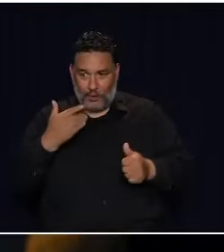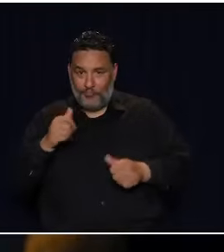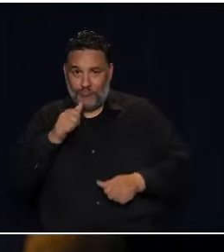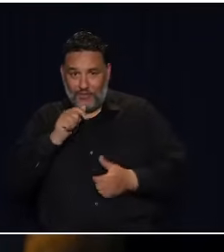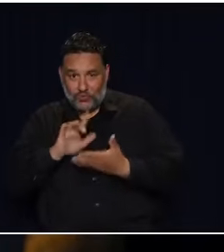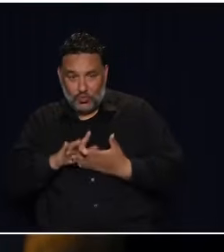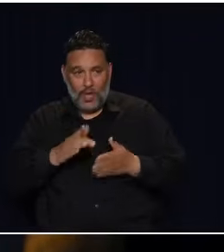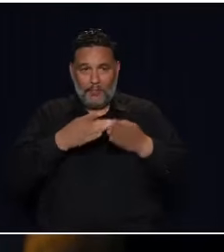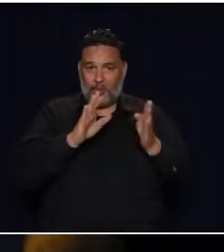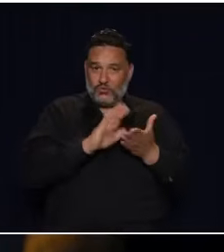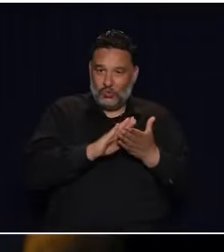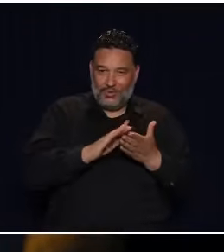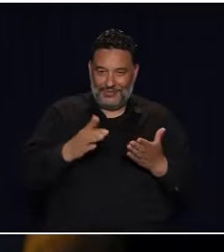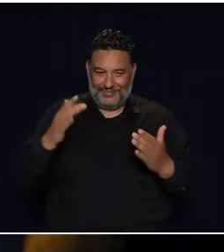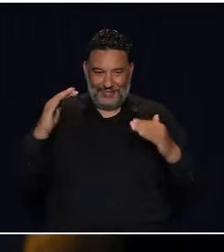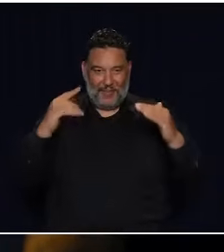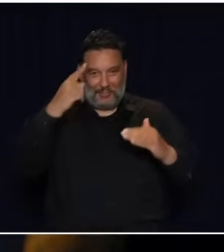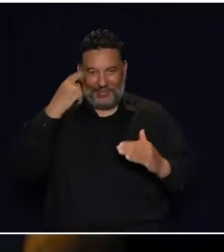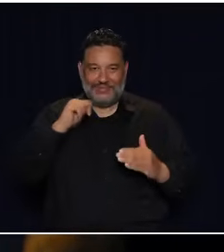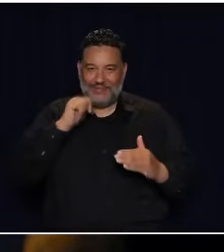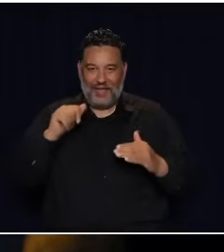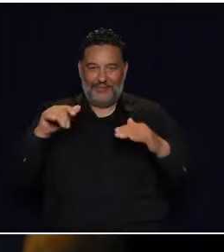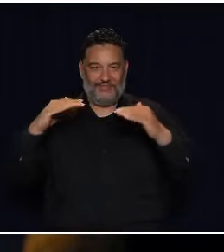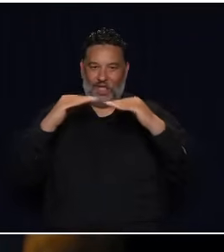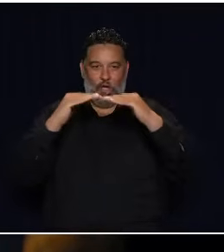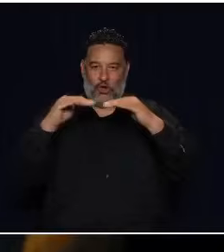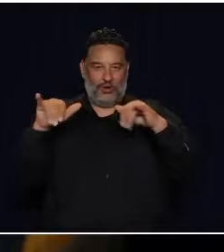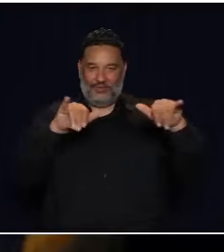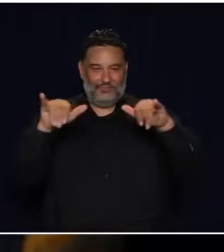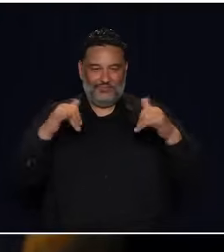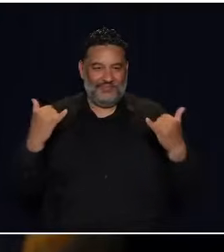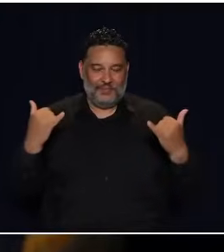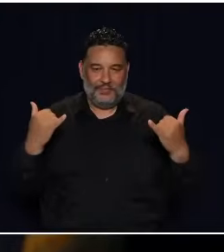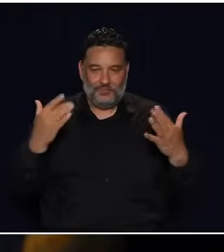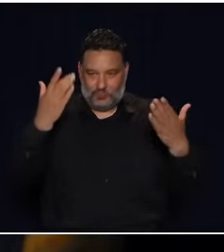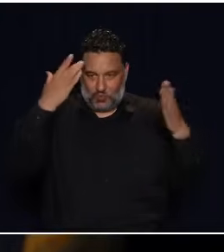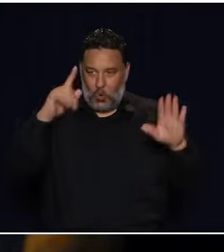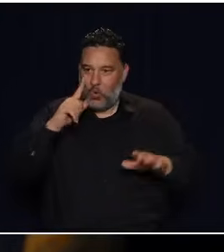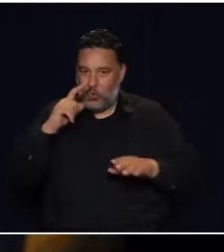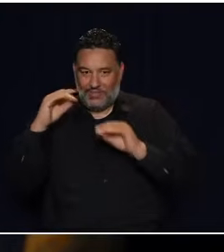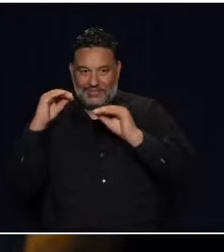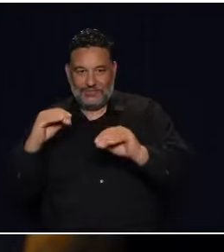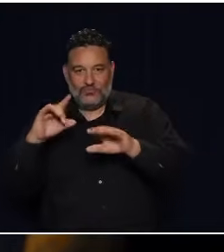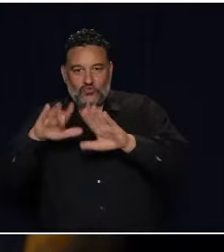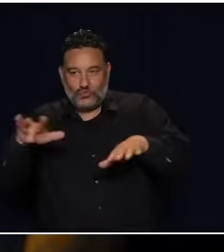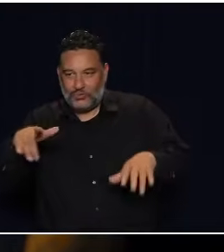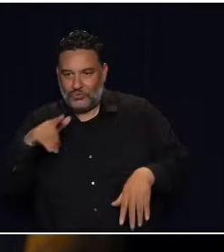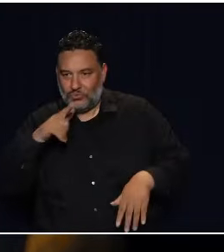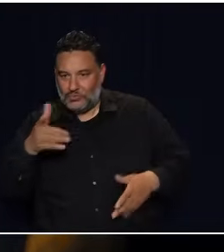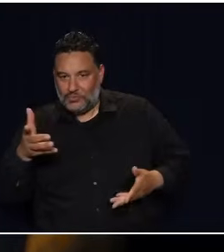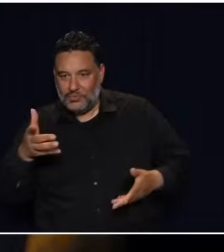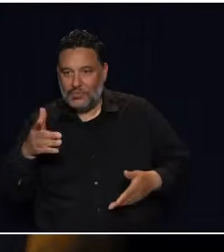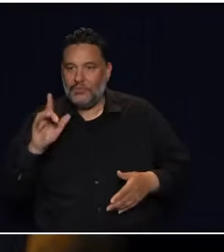PUBLIC ACCOUNTABILITY. IT IS HARD TO SAY WHO IS DOING BETTER, IS THE PRIVATE SCHOOL DOING BETTER THAN THE PUBLIC